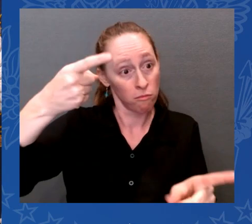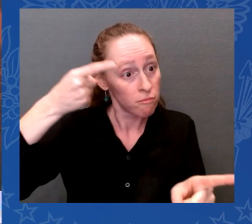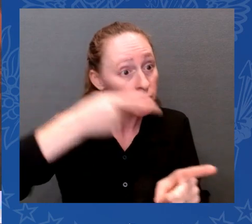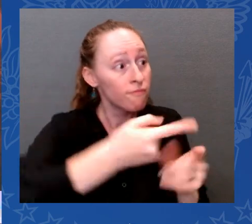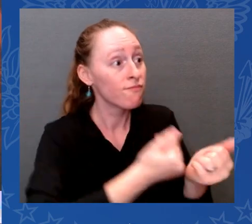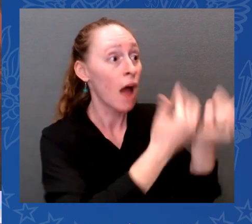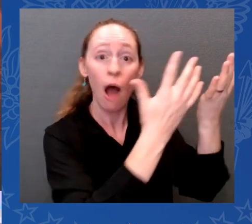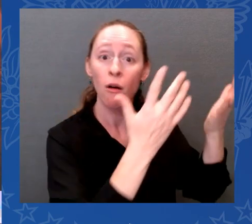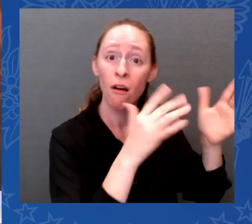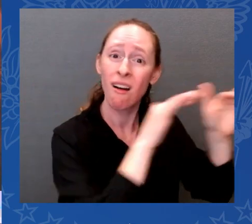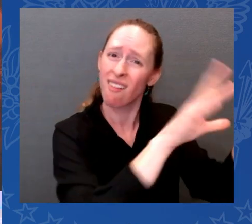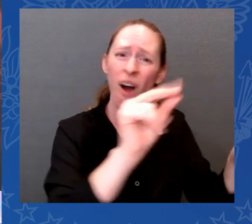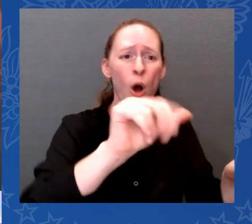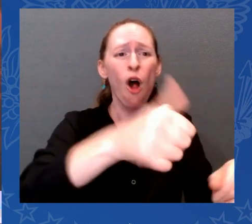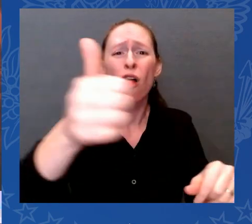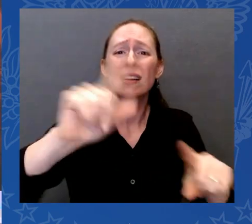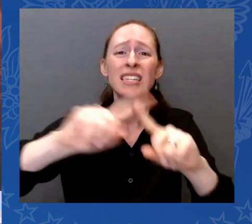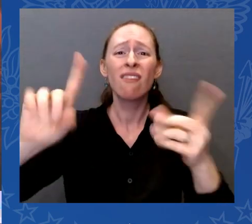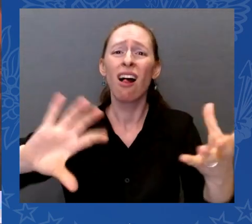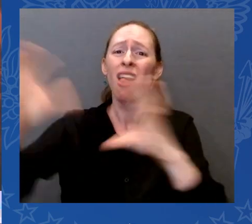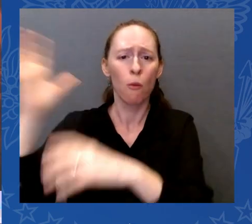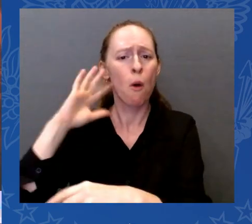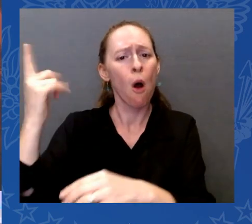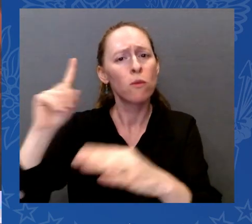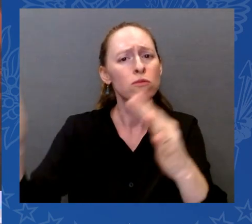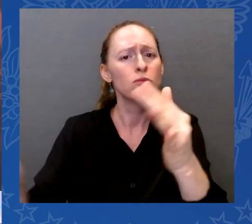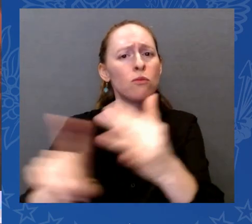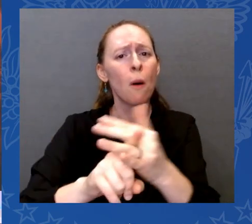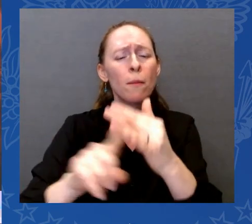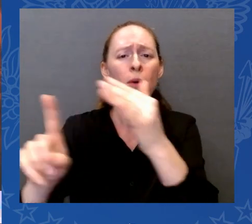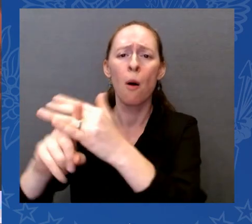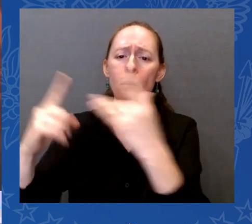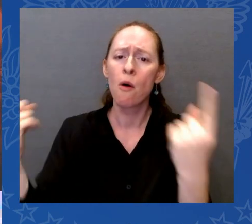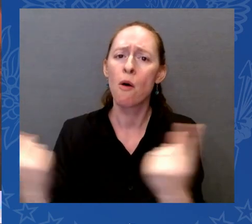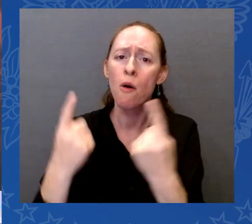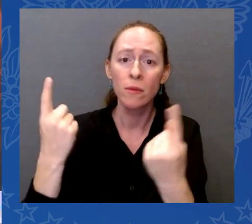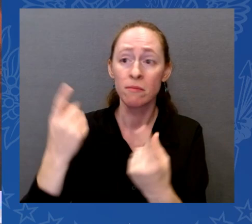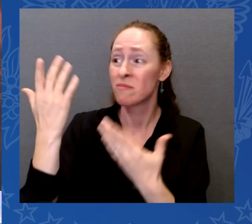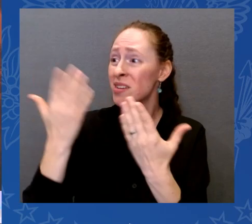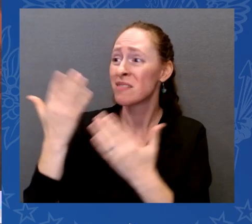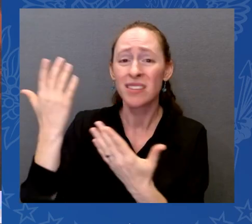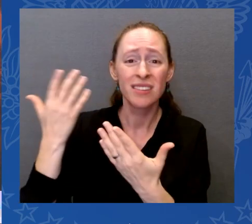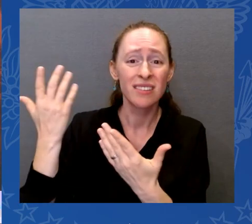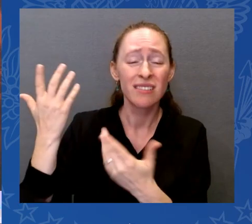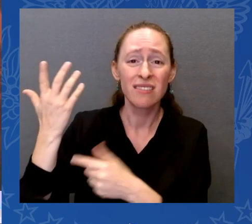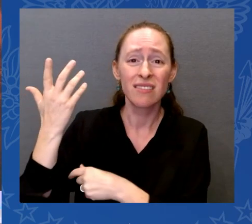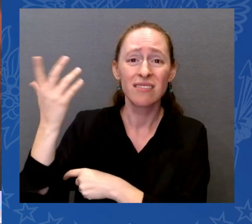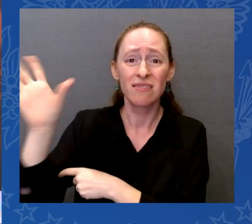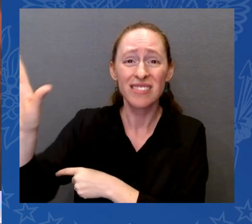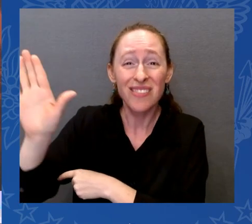were damaged, destroyed, or washed away. Because that's who you are. When tragedy strikes, you suit up.